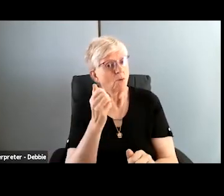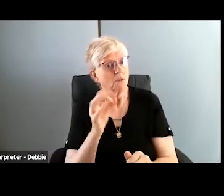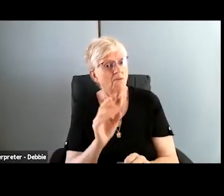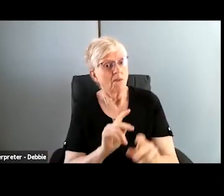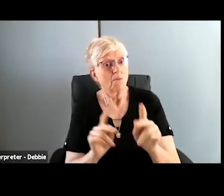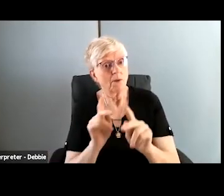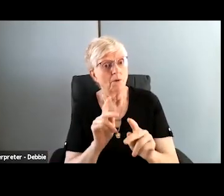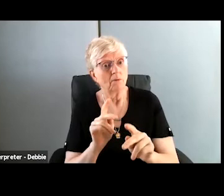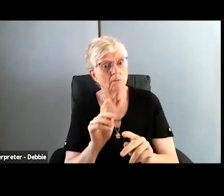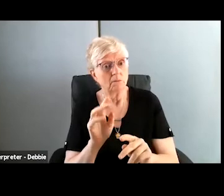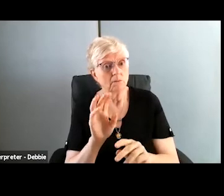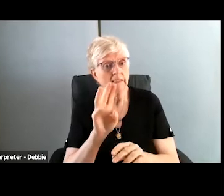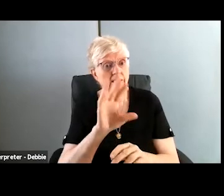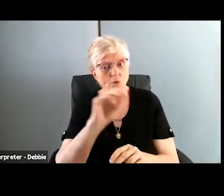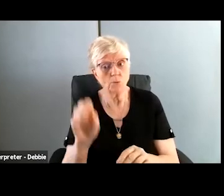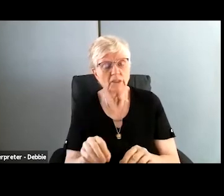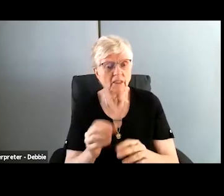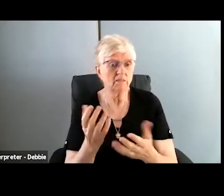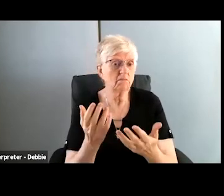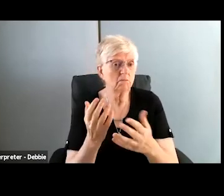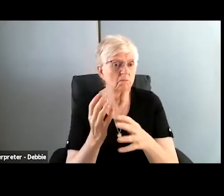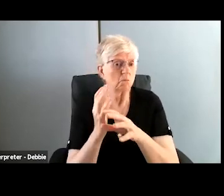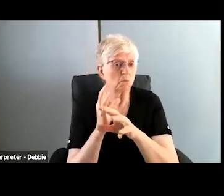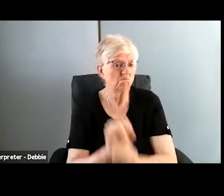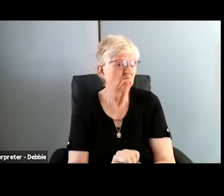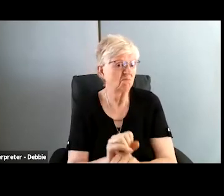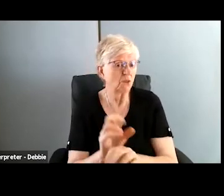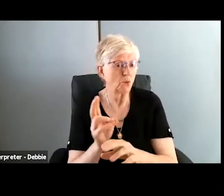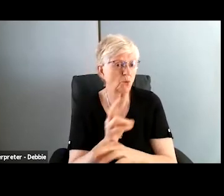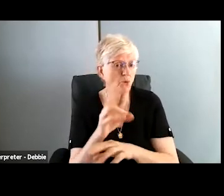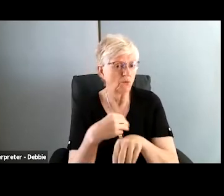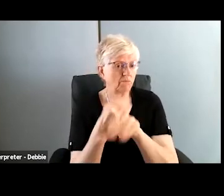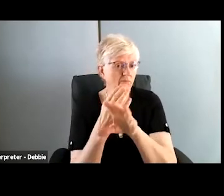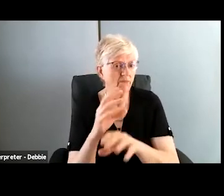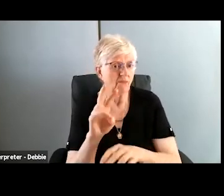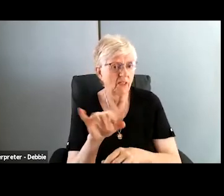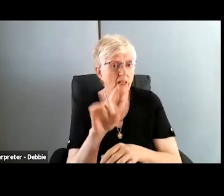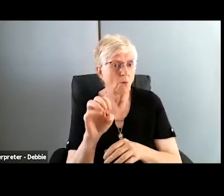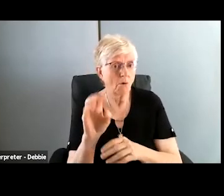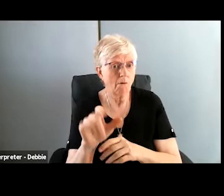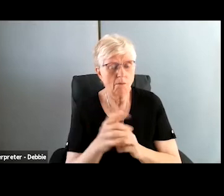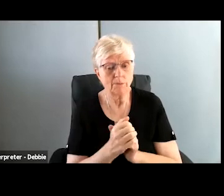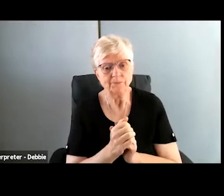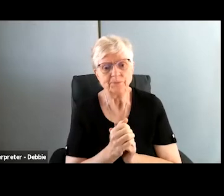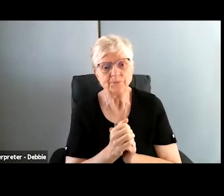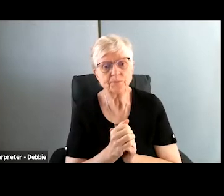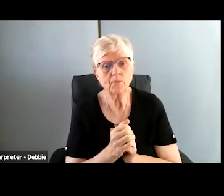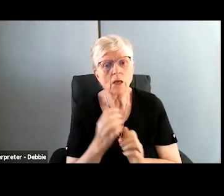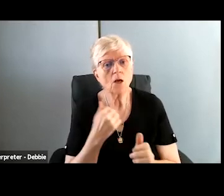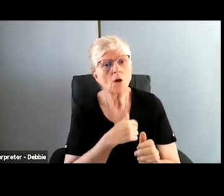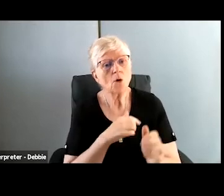ARE FAMILIAR WITH THIS MODE OF COMMUNICATION. WE FOUND THAT FOR